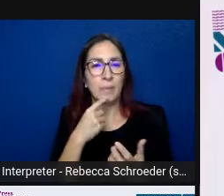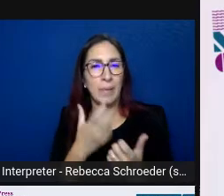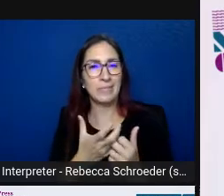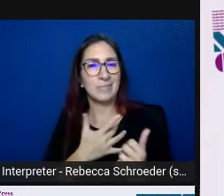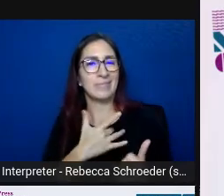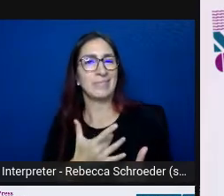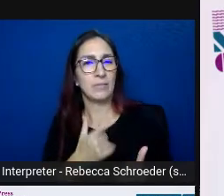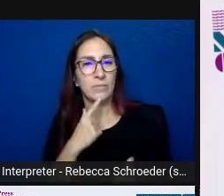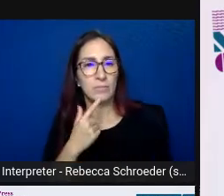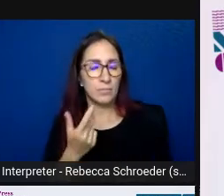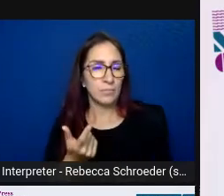so that's another option too.